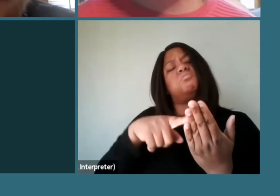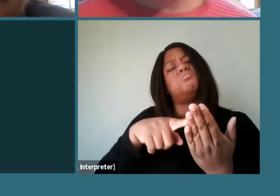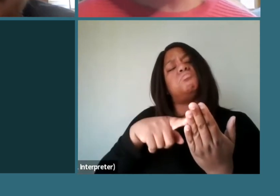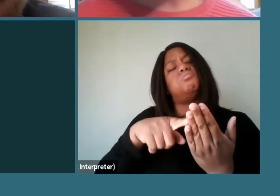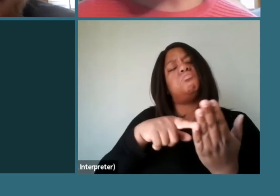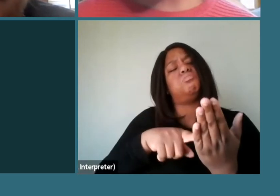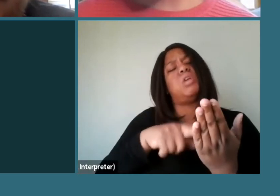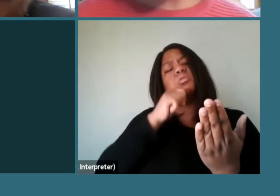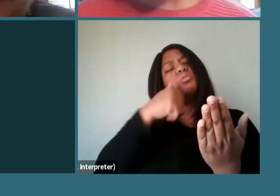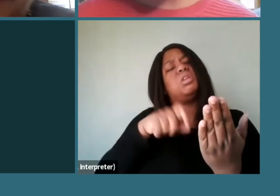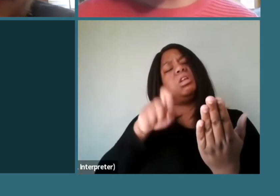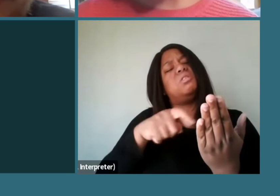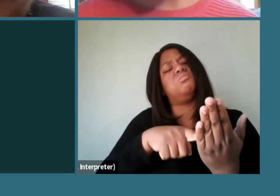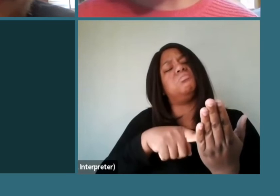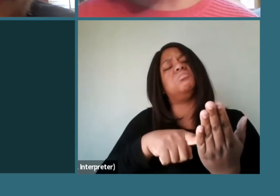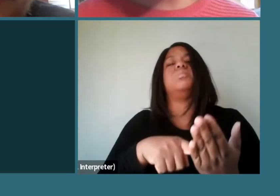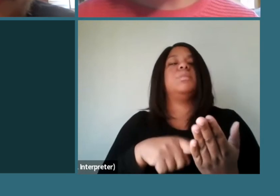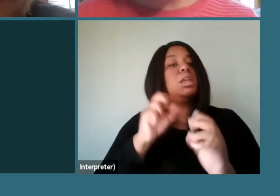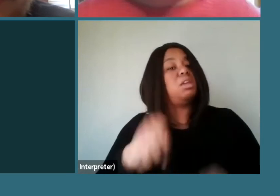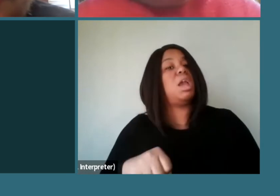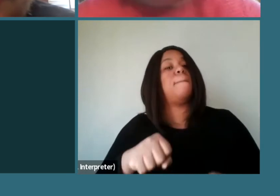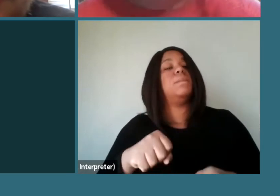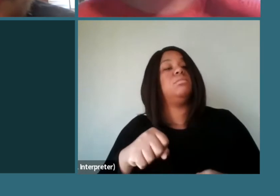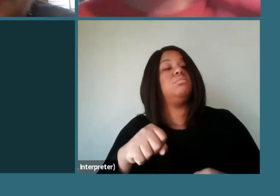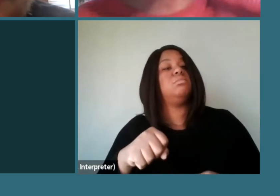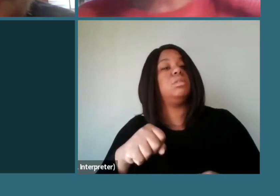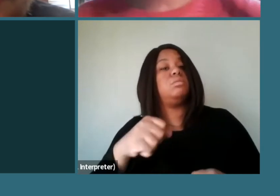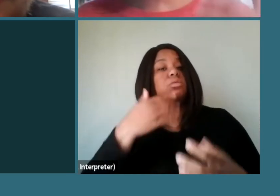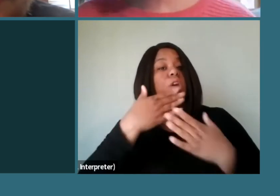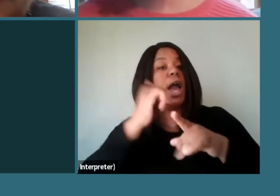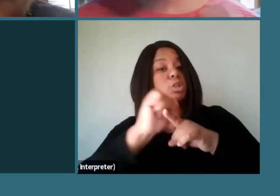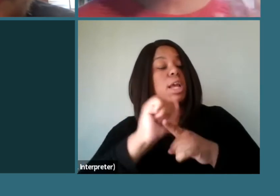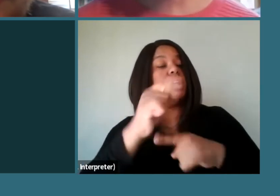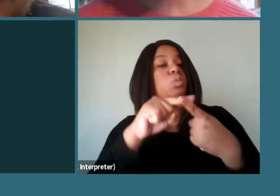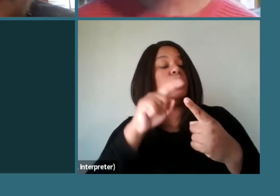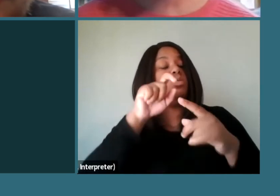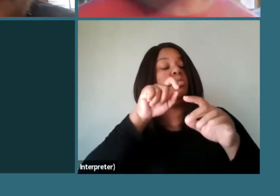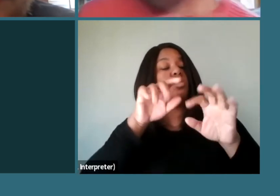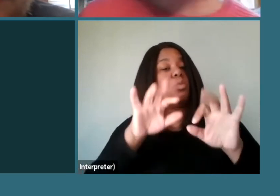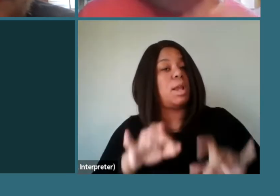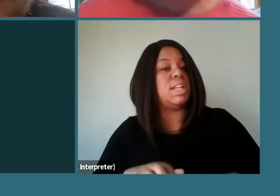And this can be a useful exercise when you are writing alt text. Right. You can go back and be like, okay,